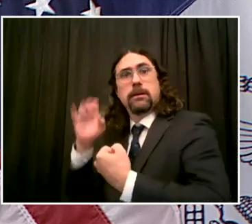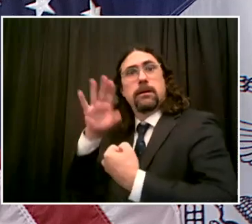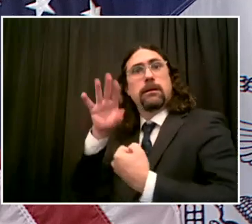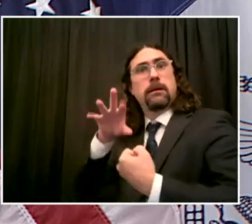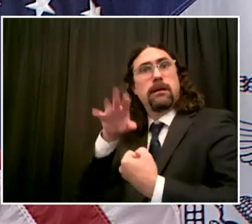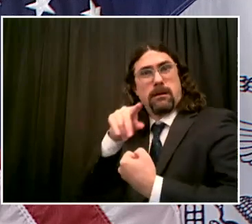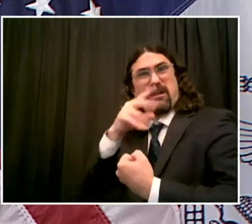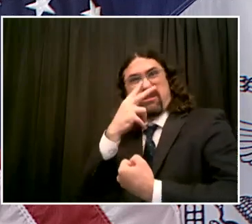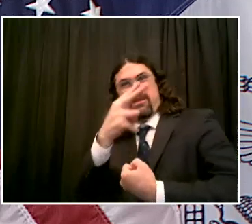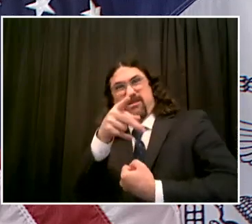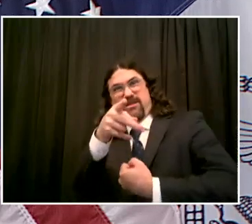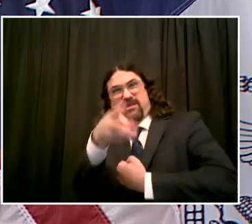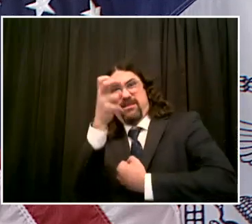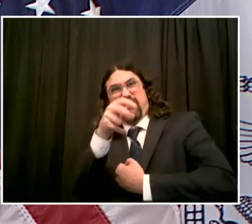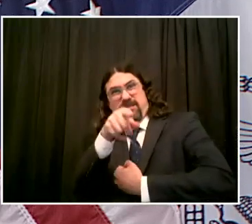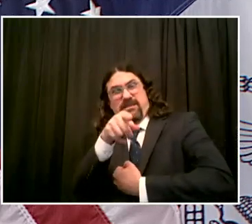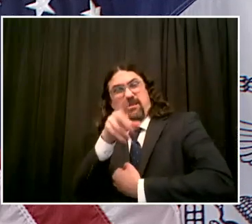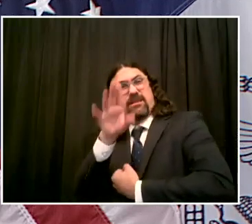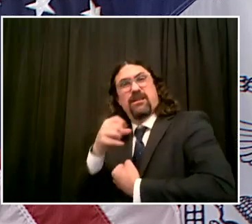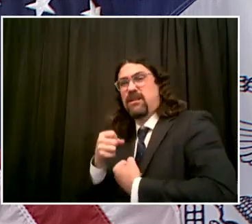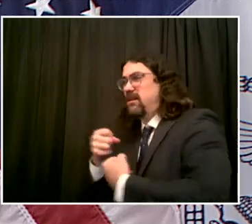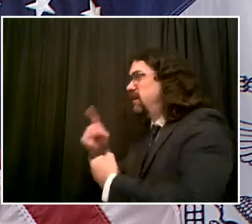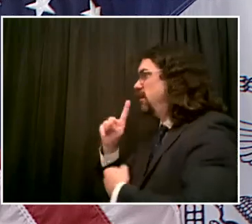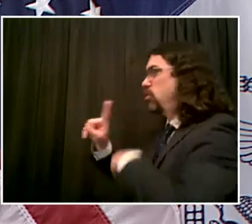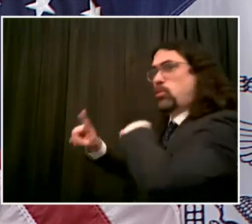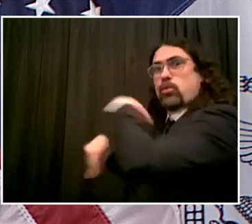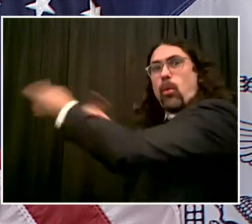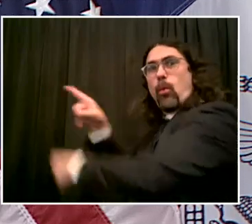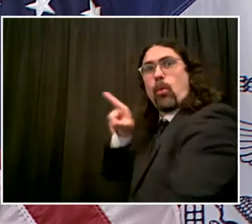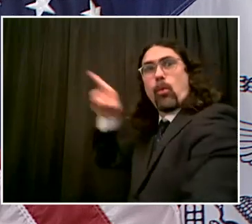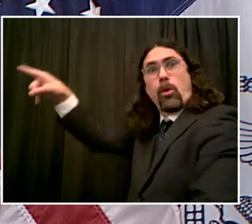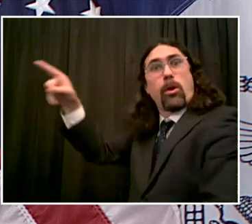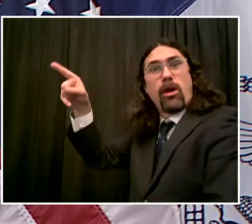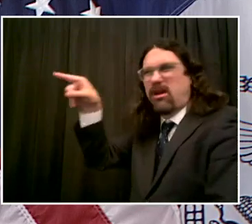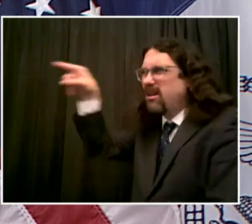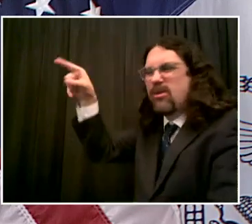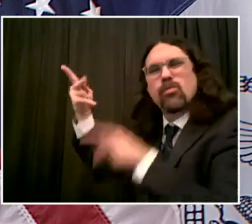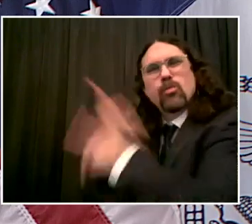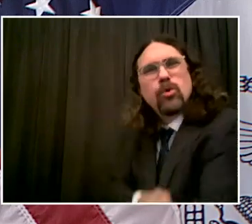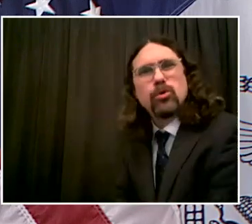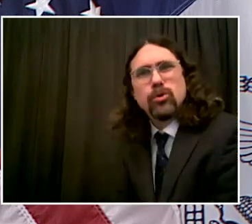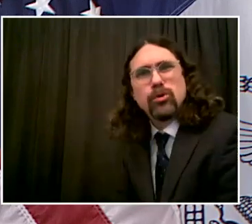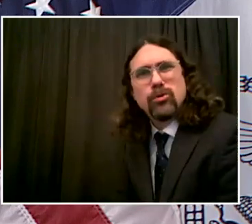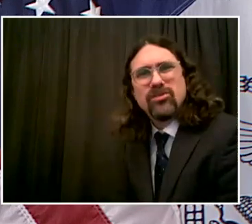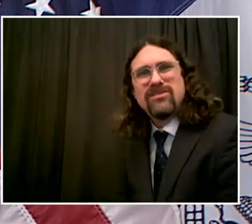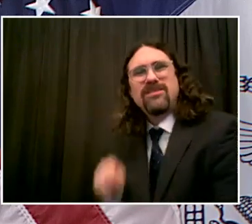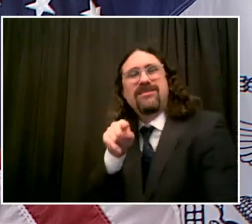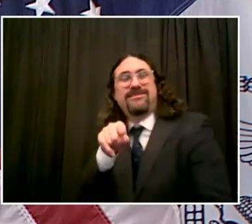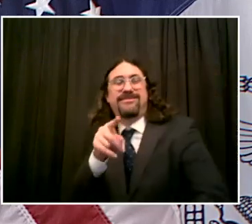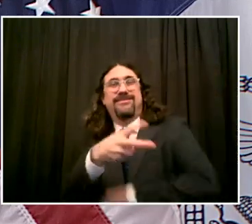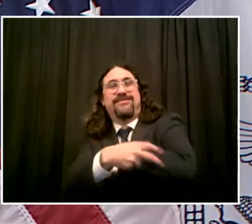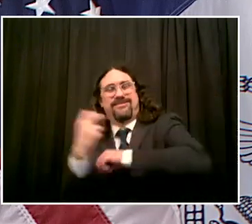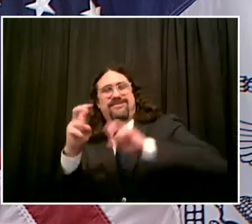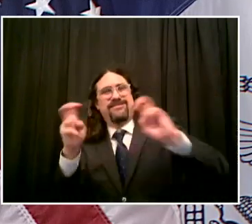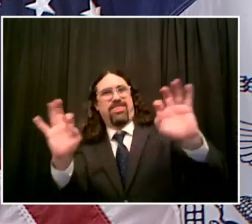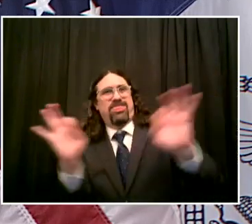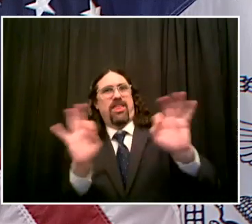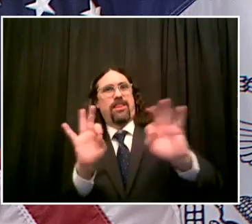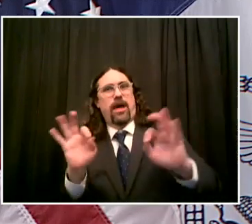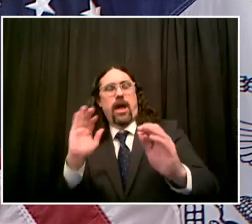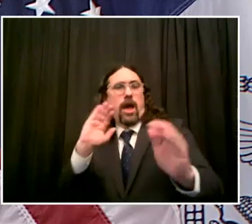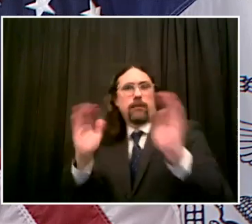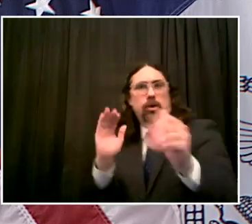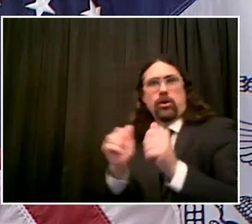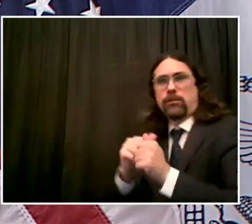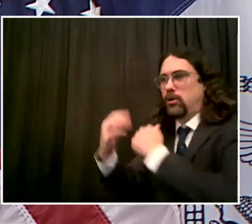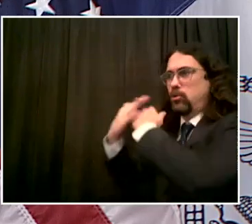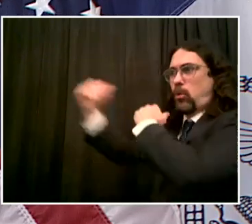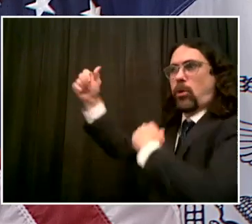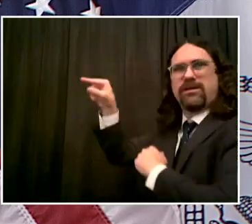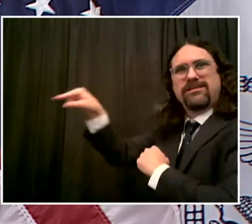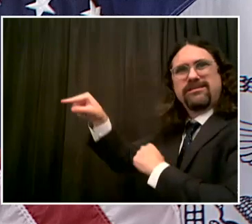SCARE WEIGHT LOOTERS HAVE TO